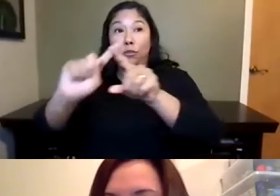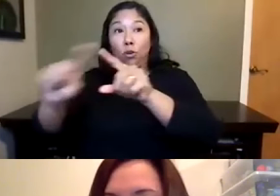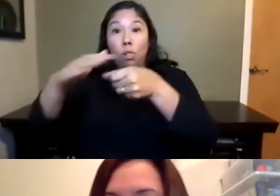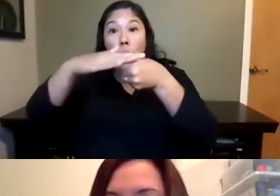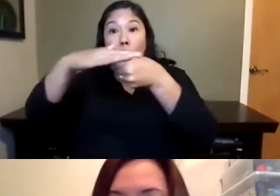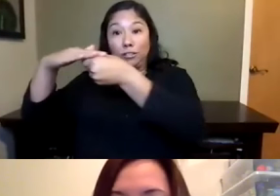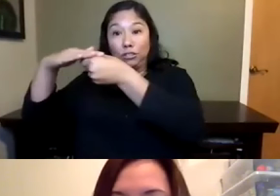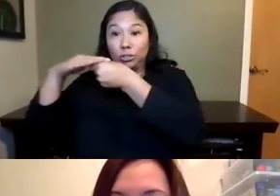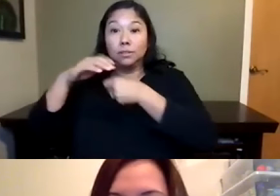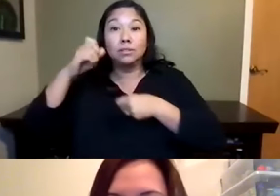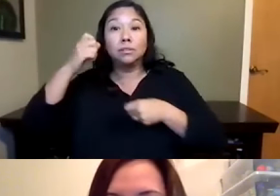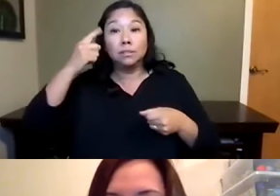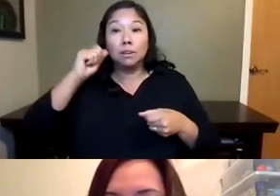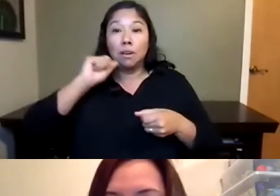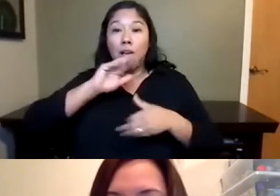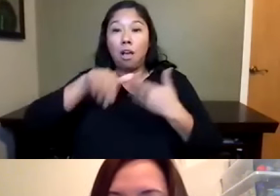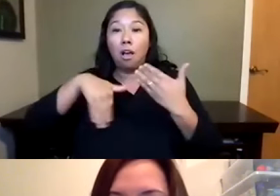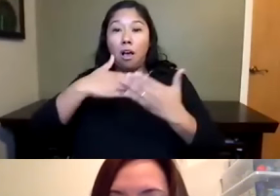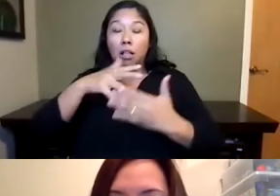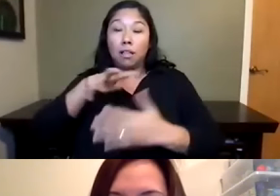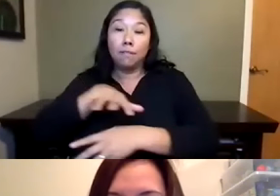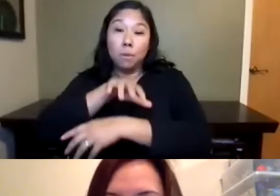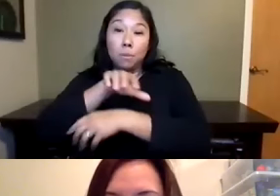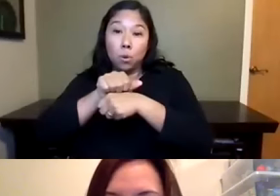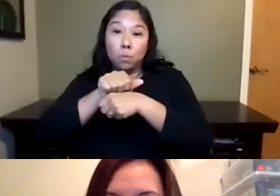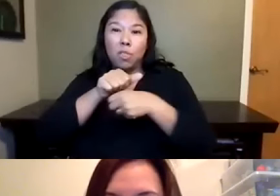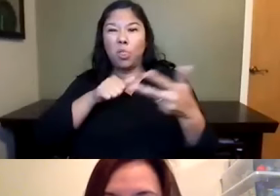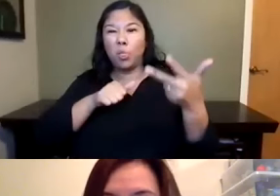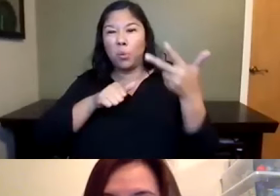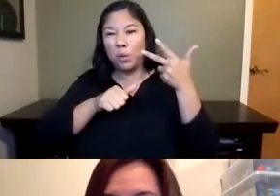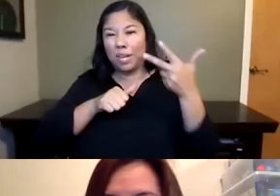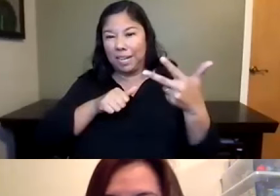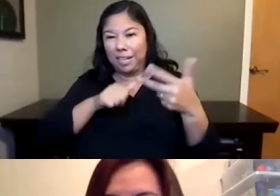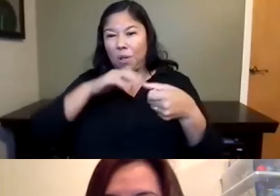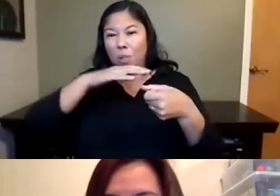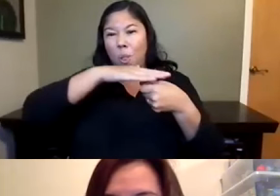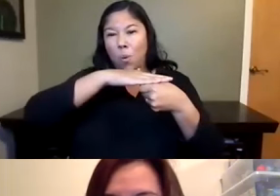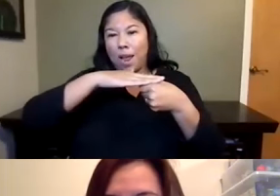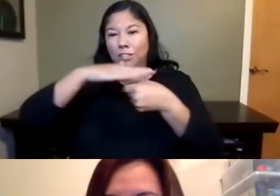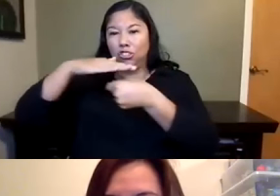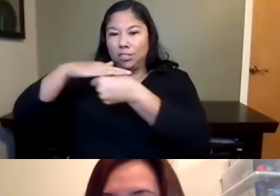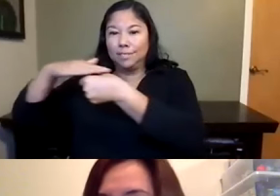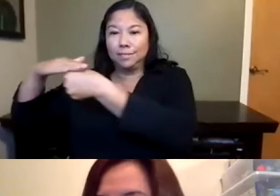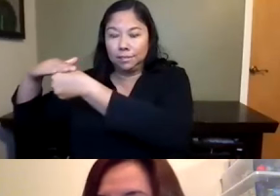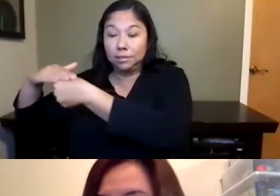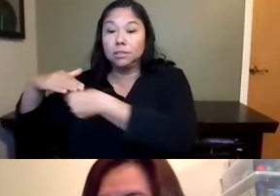Appointments at all locations are being taken up really quickly,